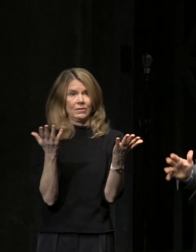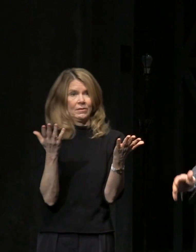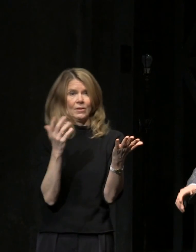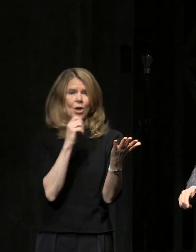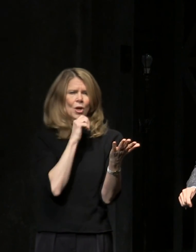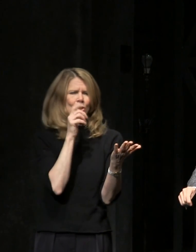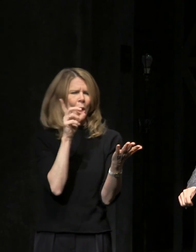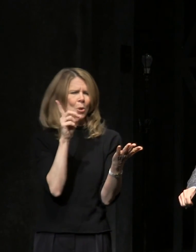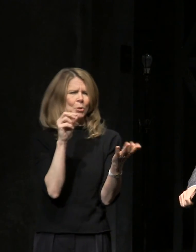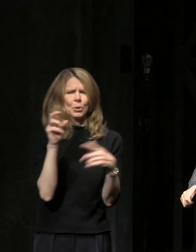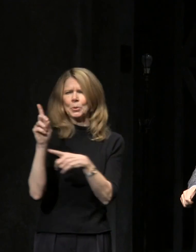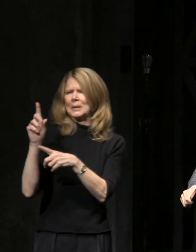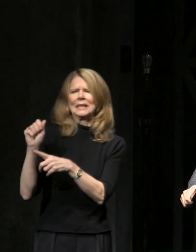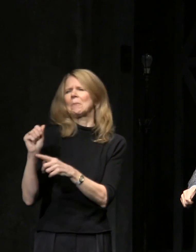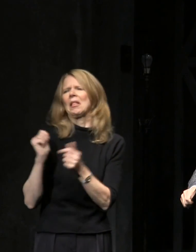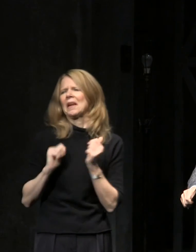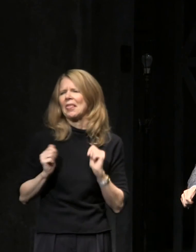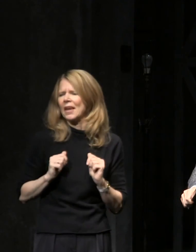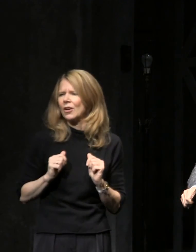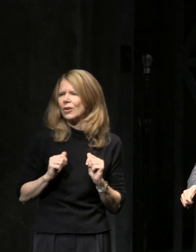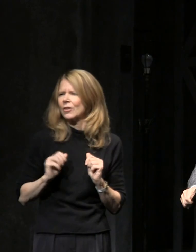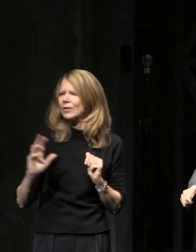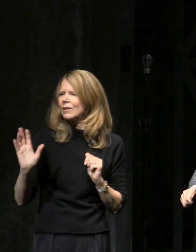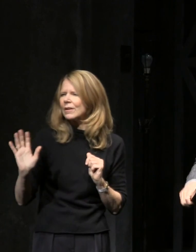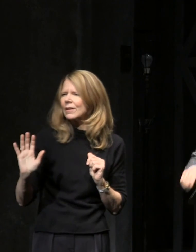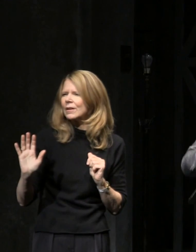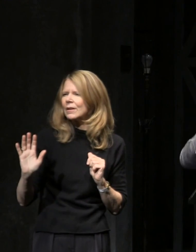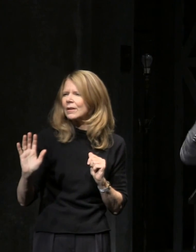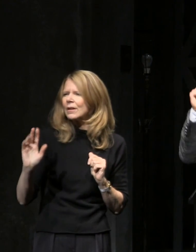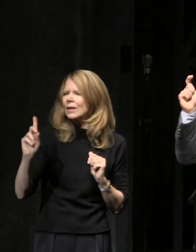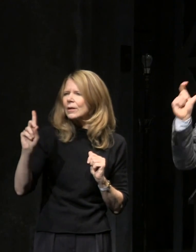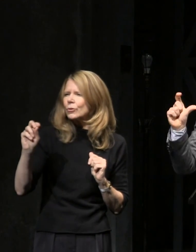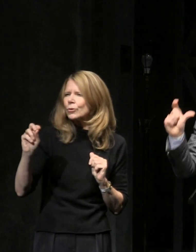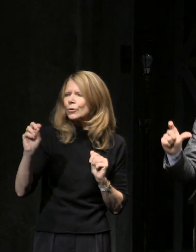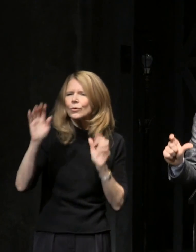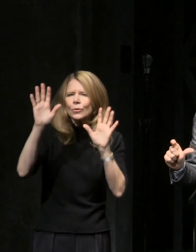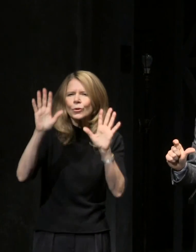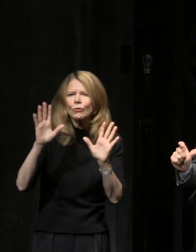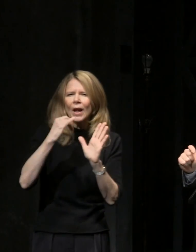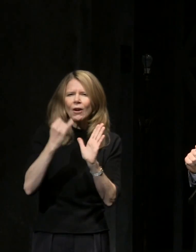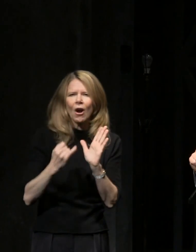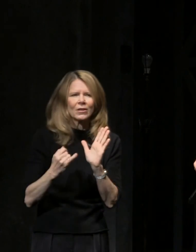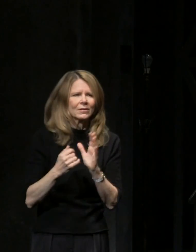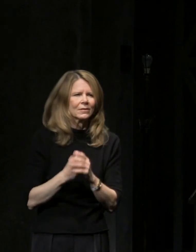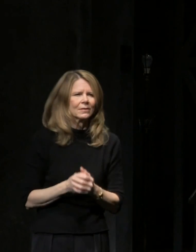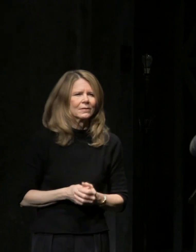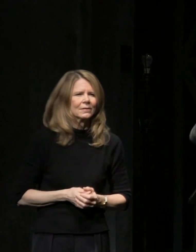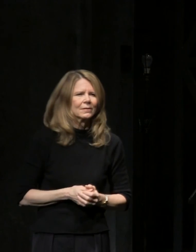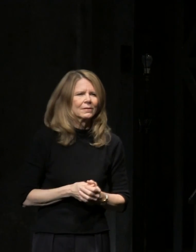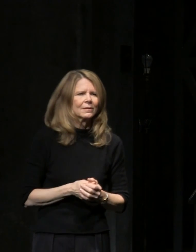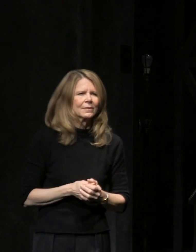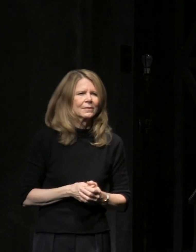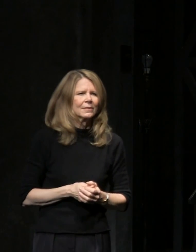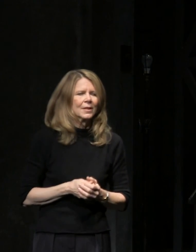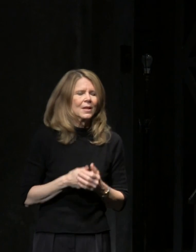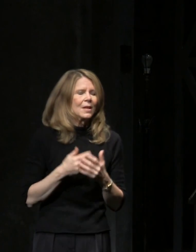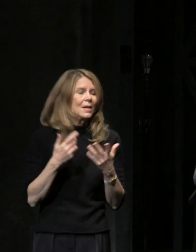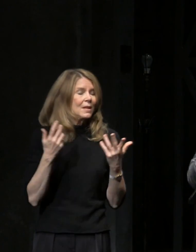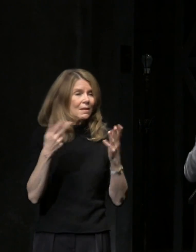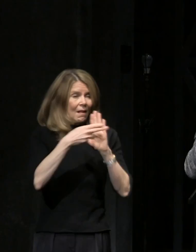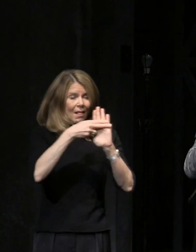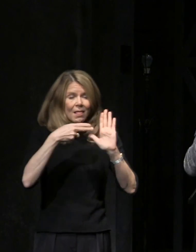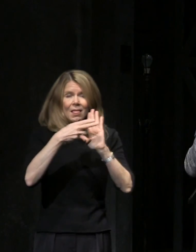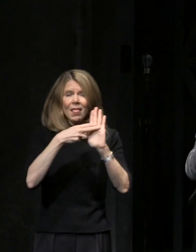art. And when we finally remove the labels, when we finally overcome our fear of difference